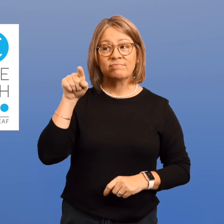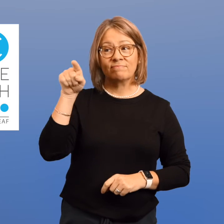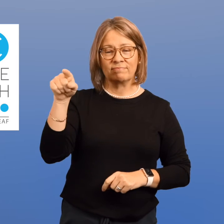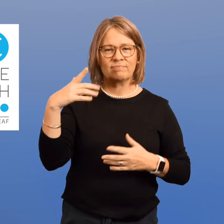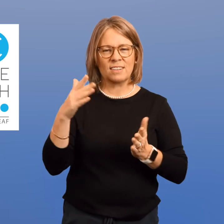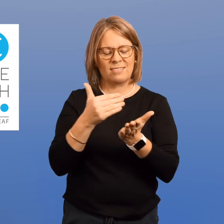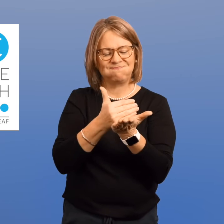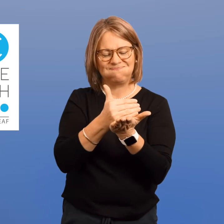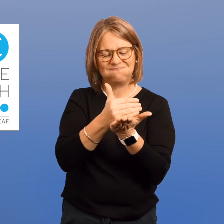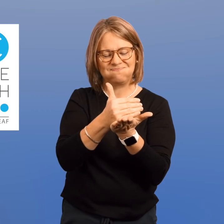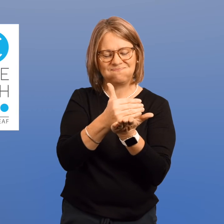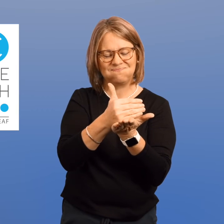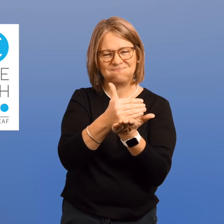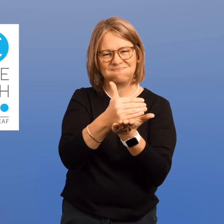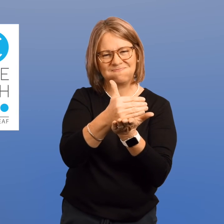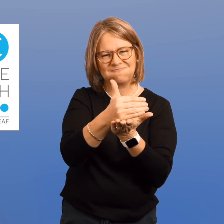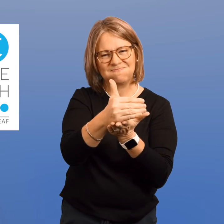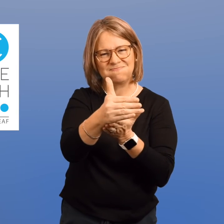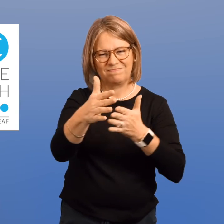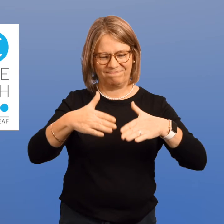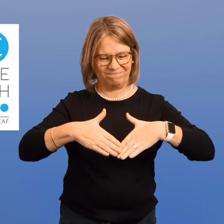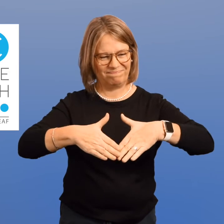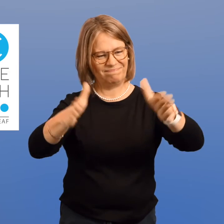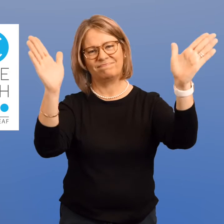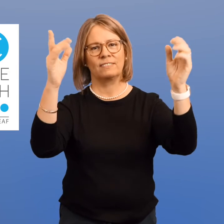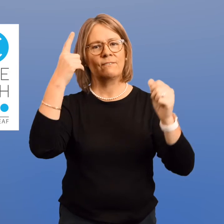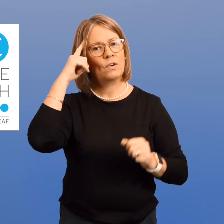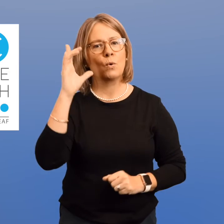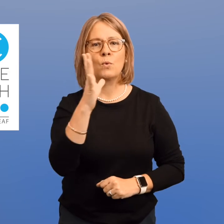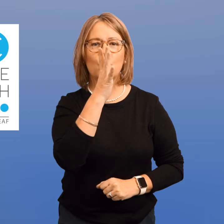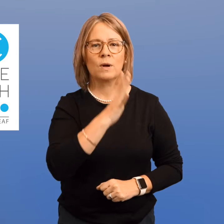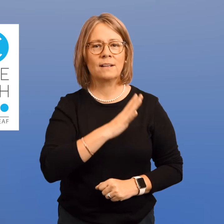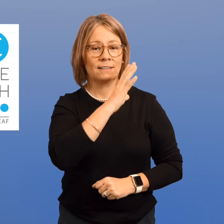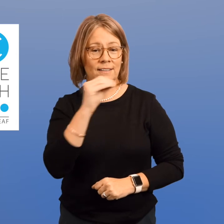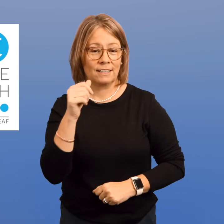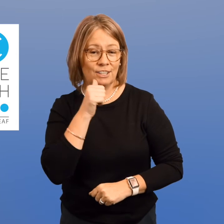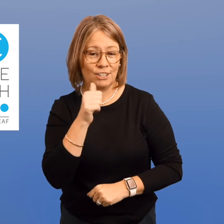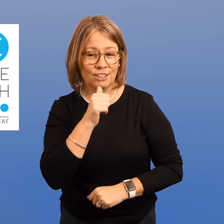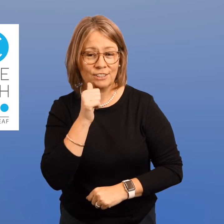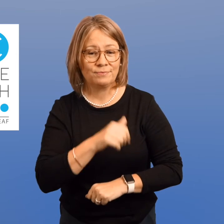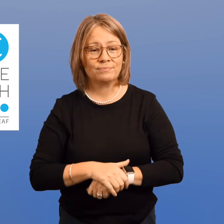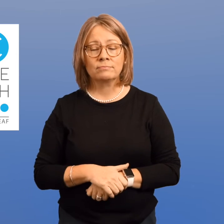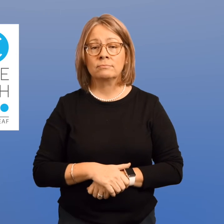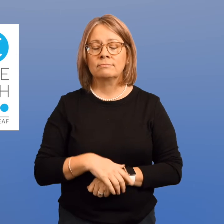And how she paved the way for us women and girls?